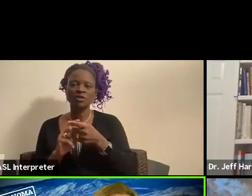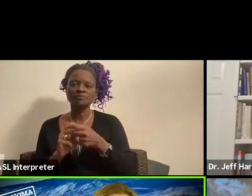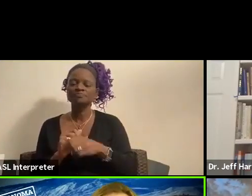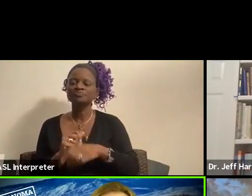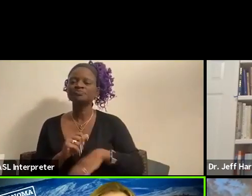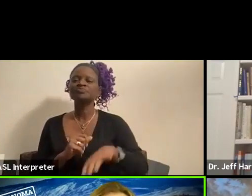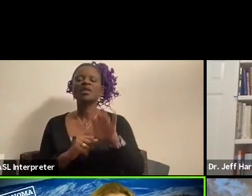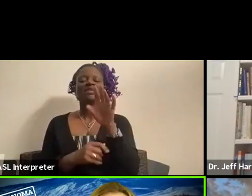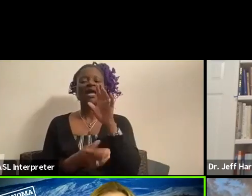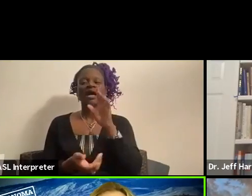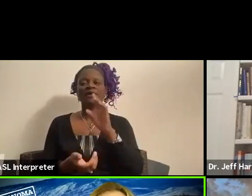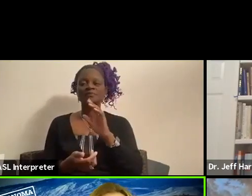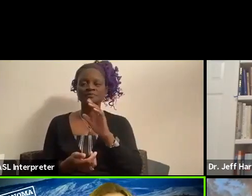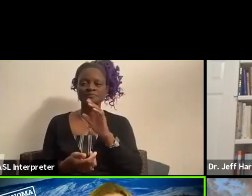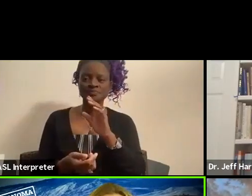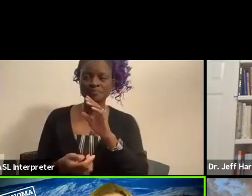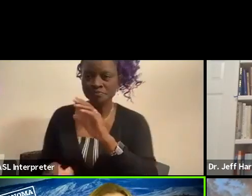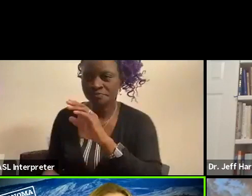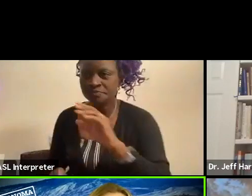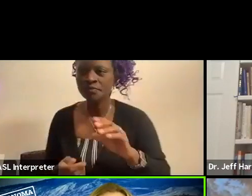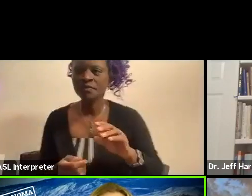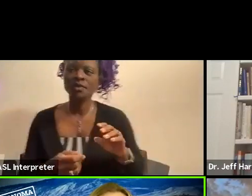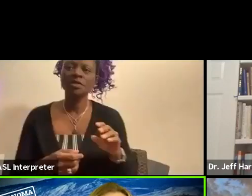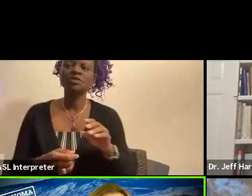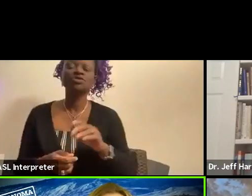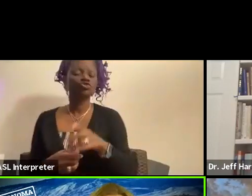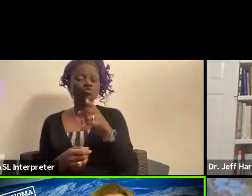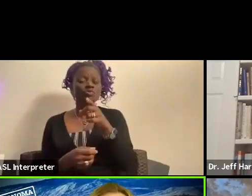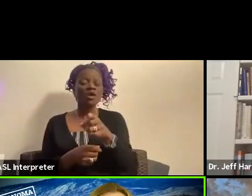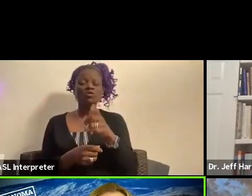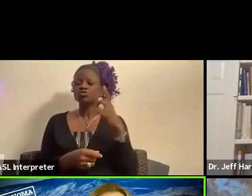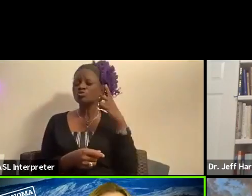superintendents that you work with, but also from parents. Right. Teachers.